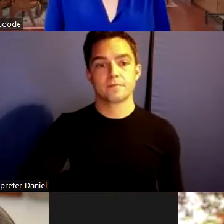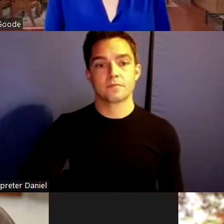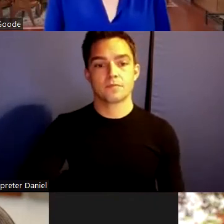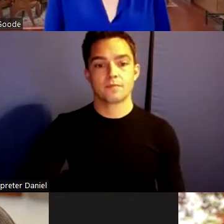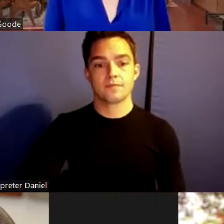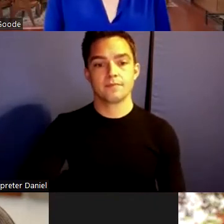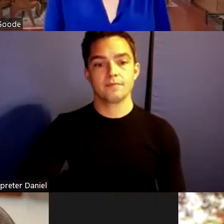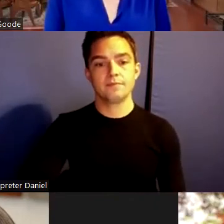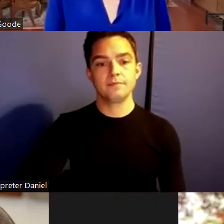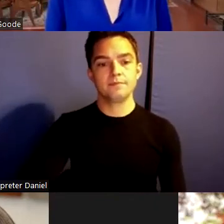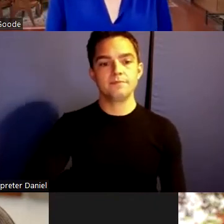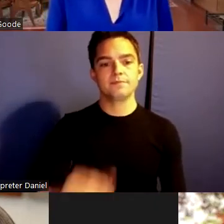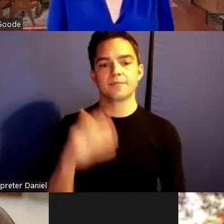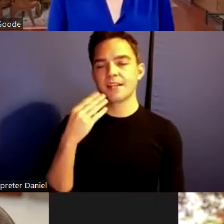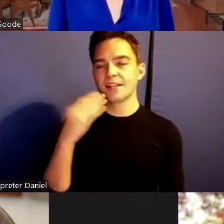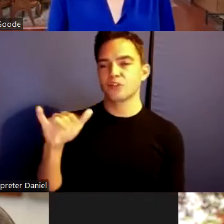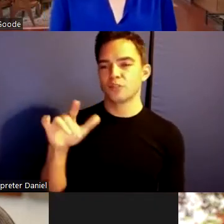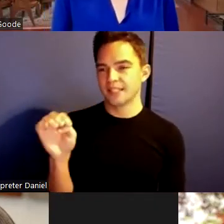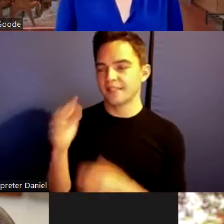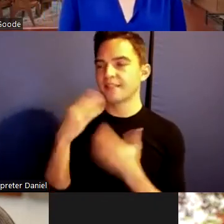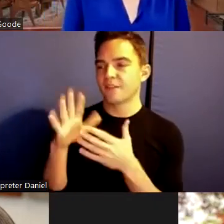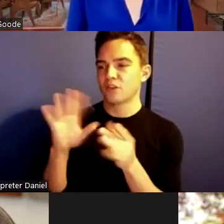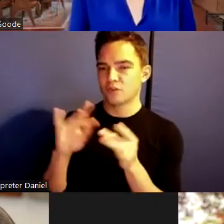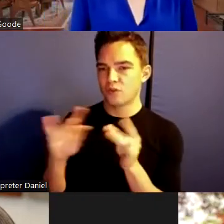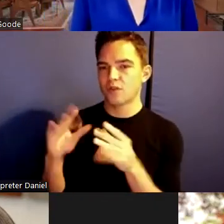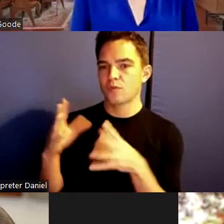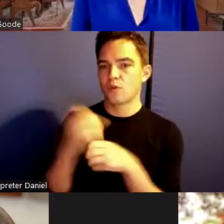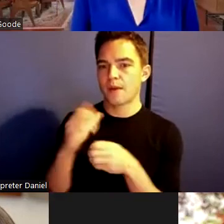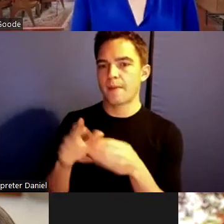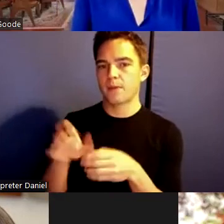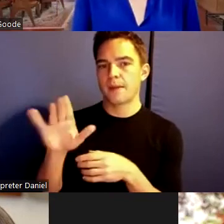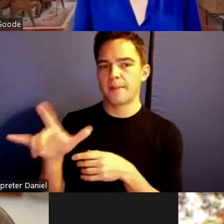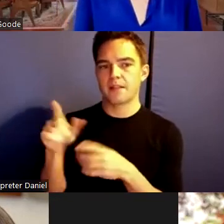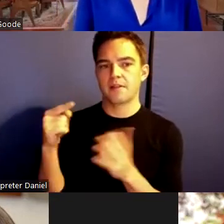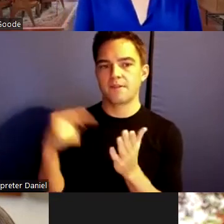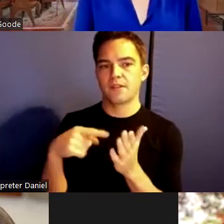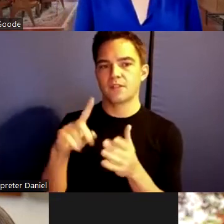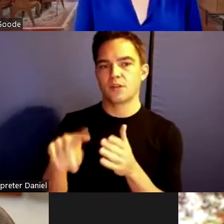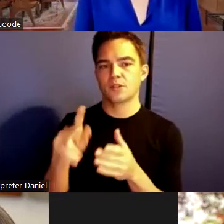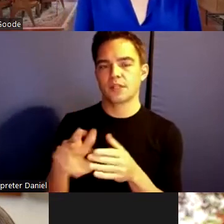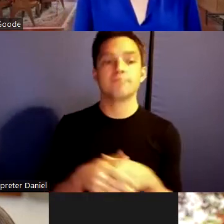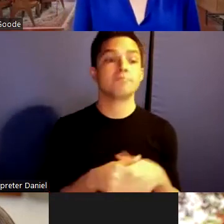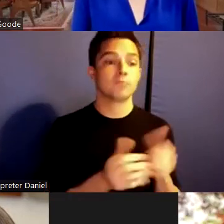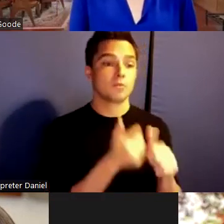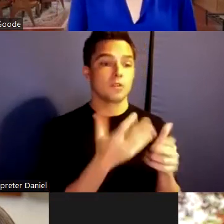Leigh Ann Kingsbury: Thank you, Julie. Thanks so much for your stories. We'll wrap up with Bill for this question. Bill Gaventa: Yeah, mostly I want to say Amen, though. So